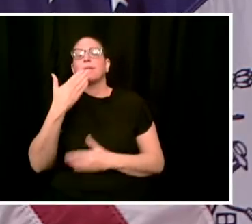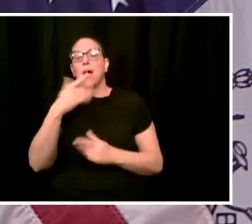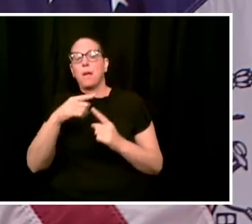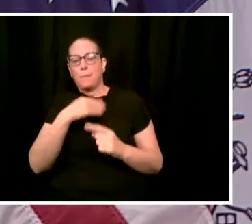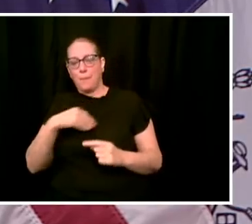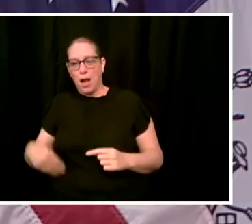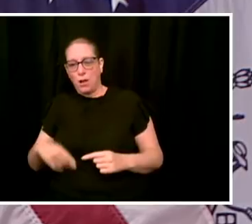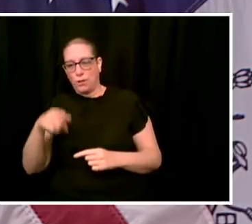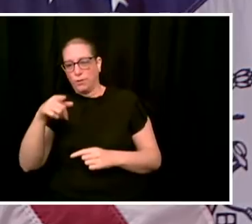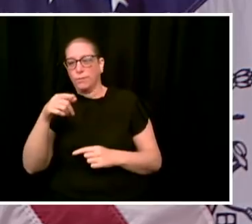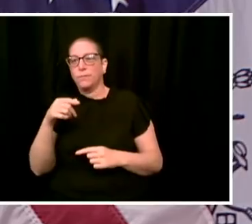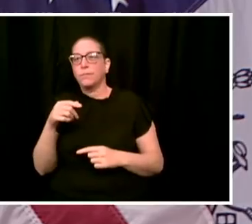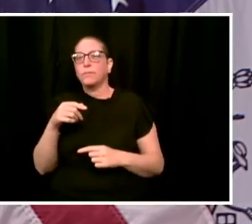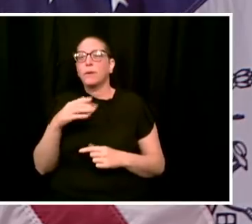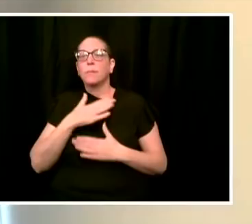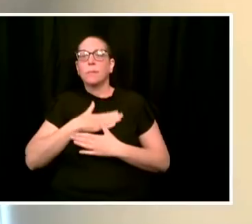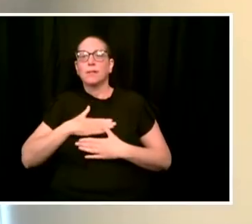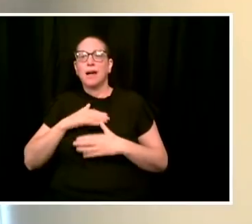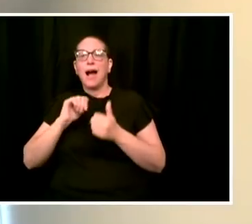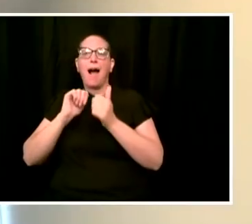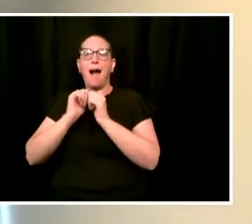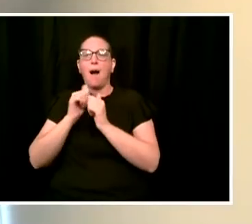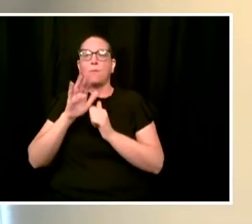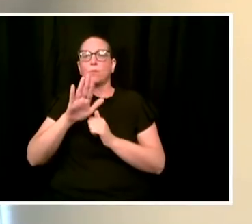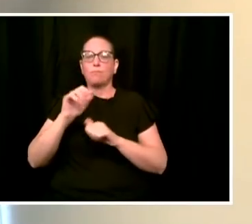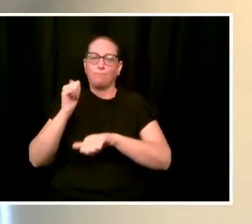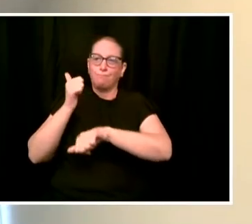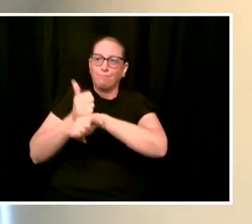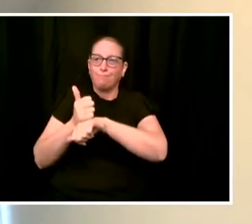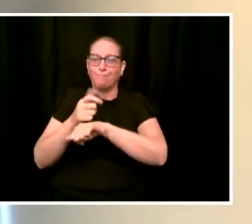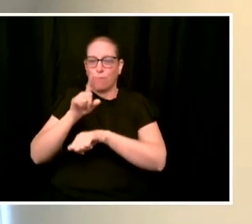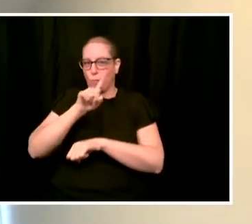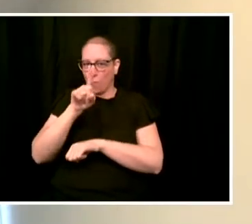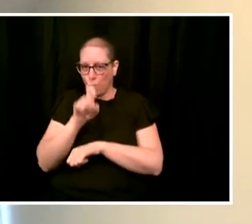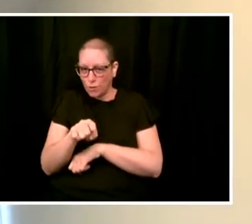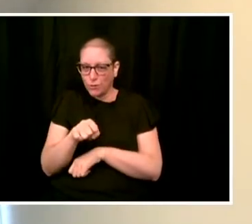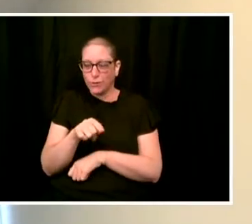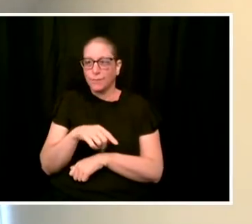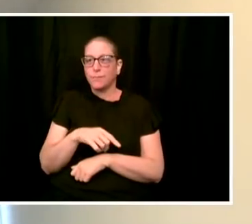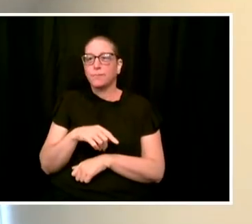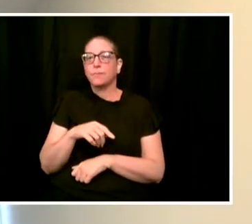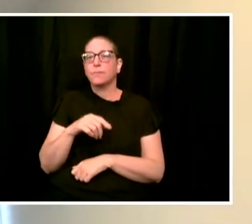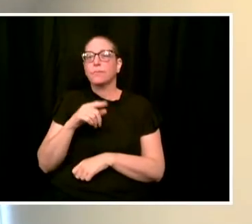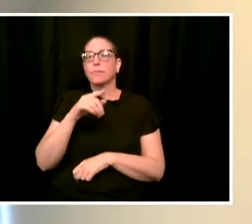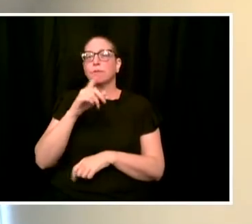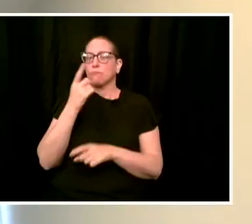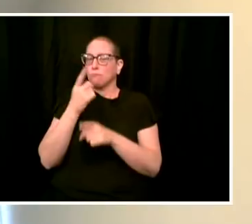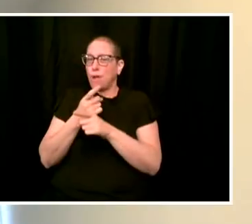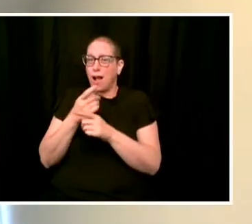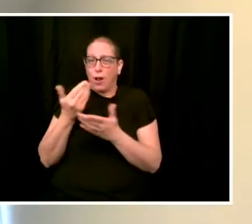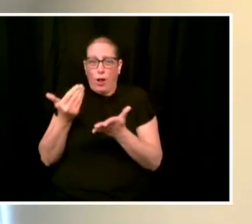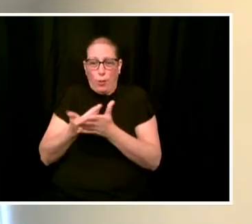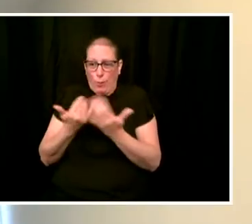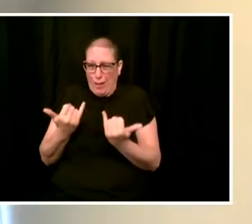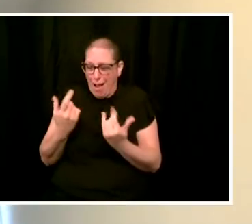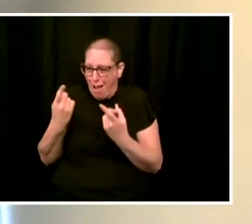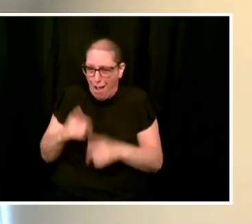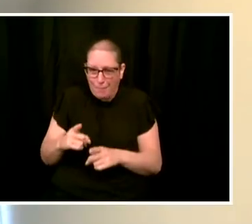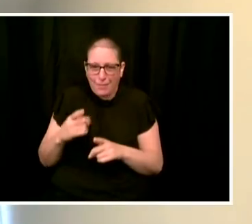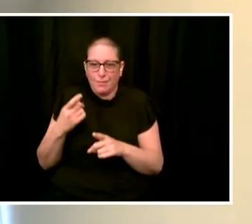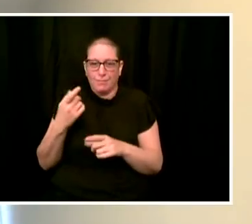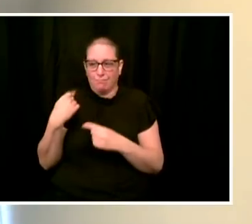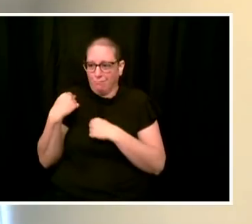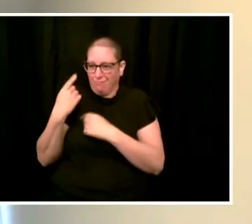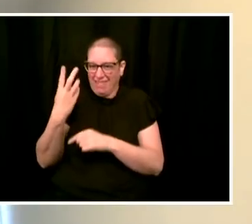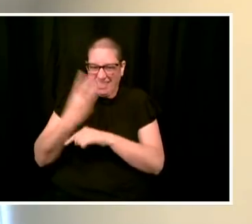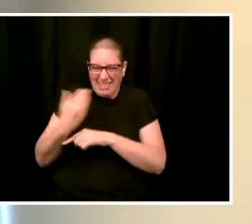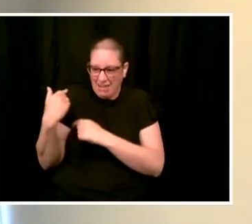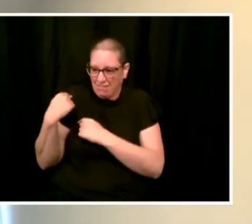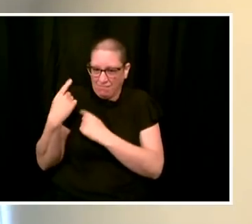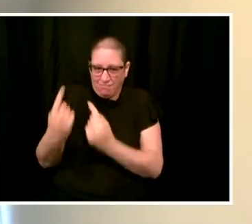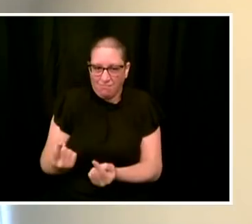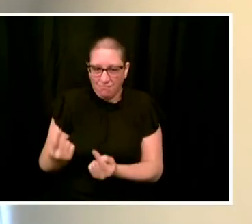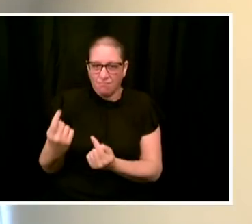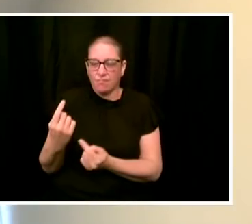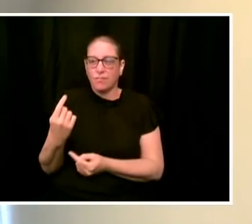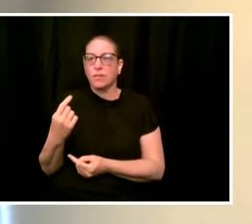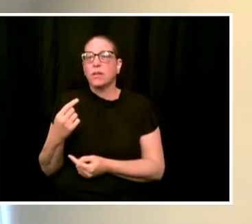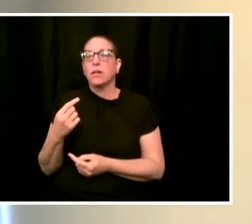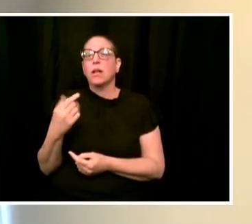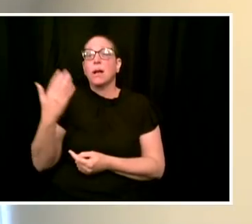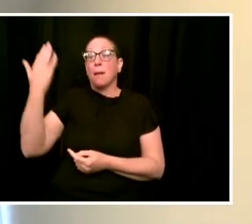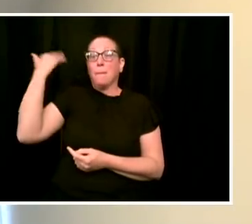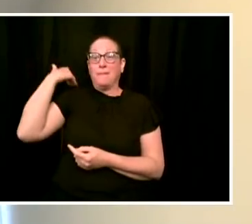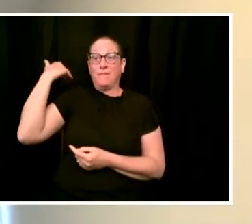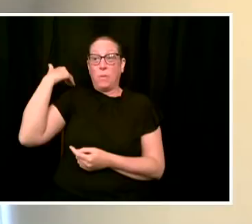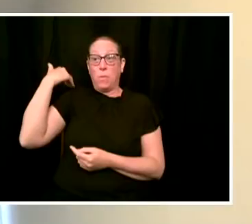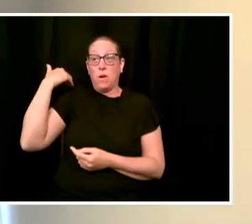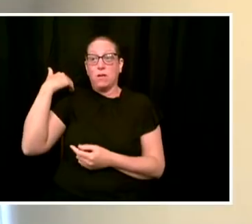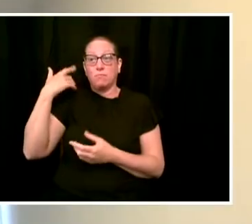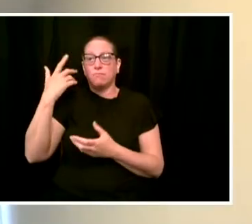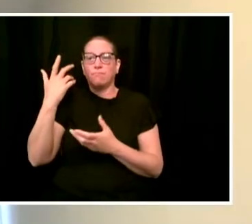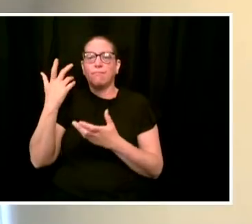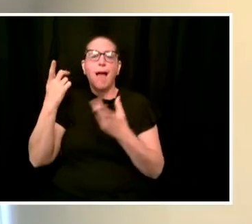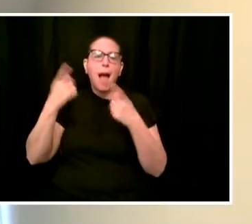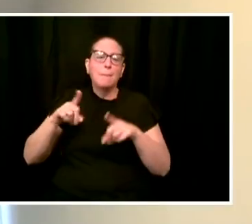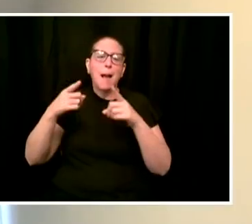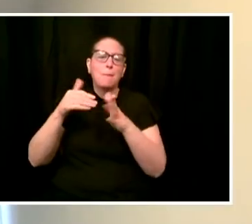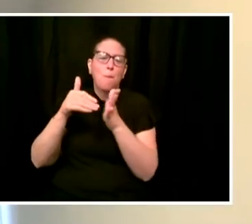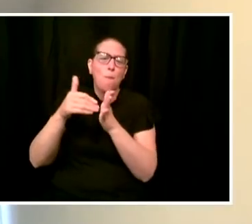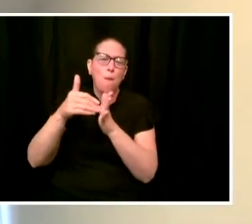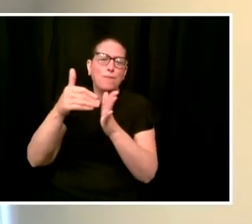BACK IN AGAIN.